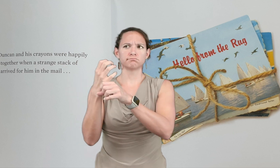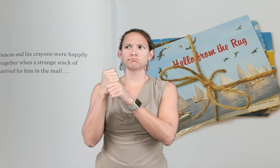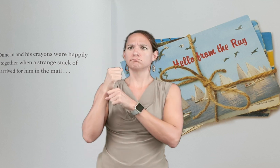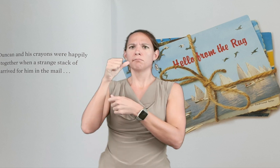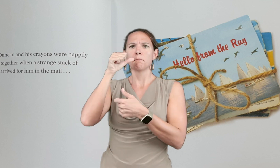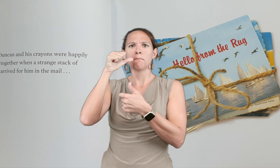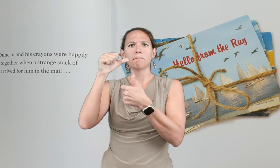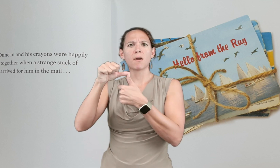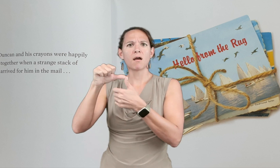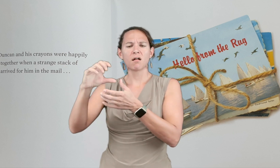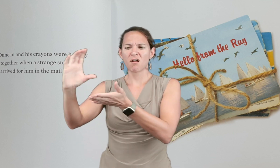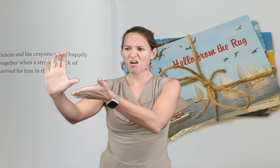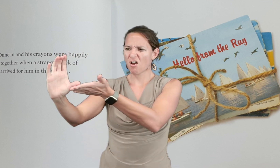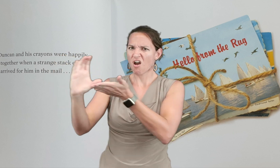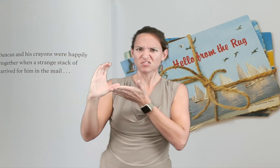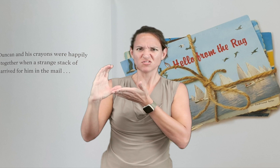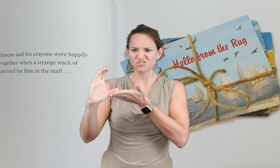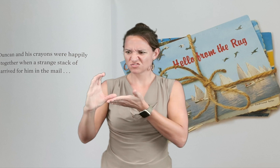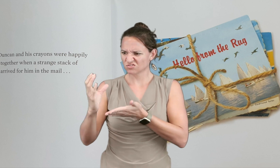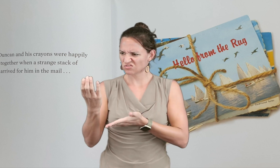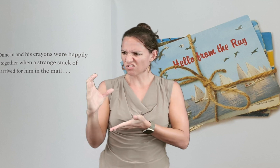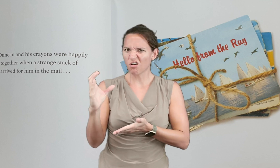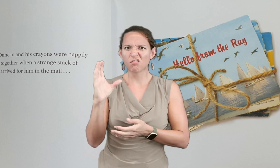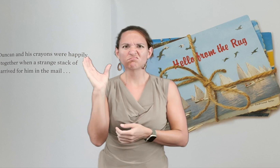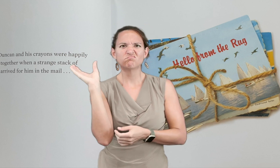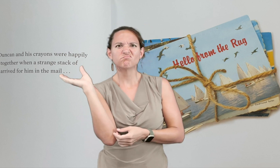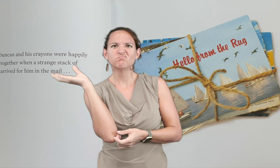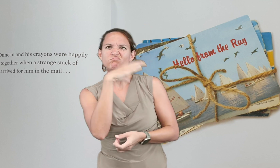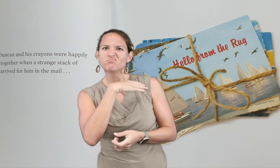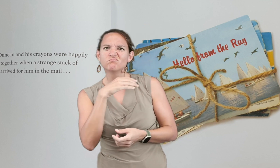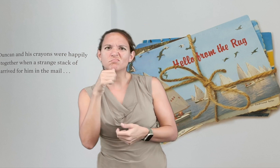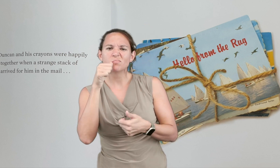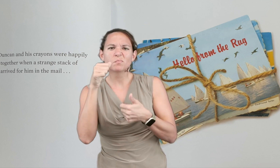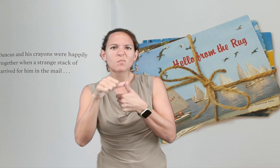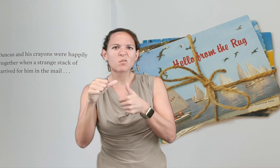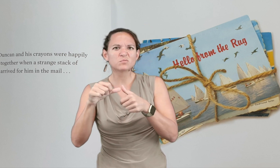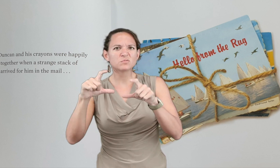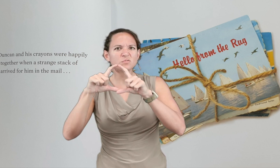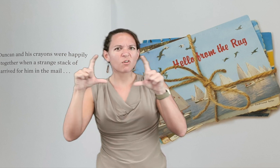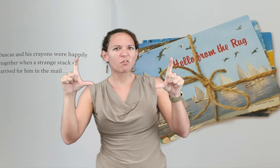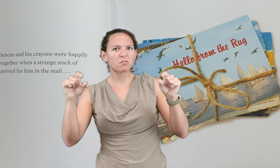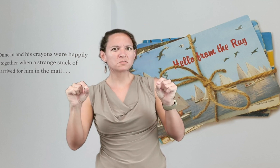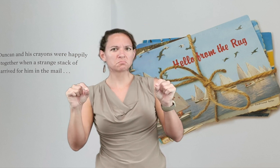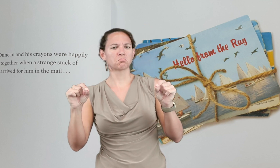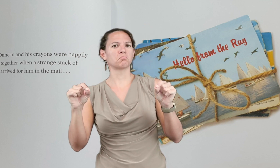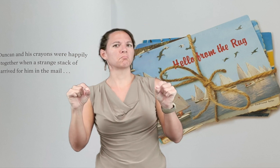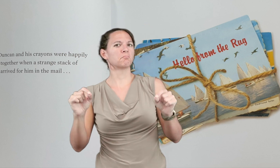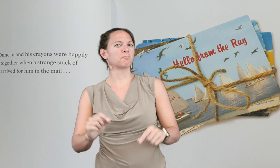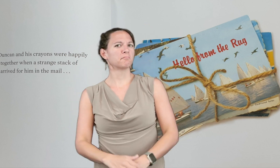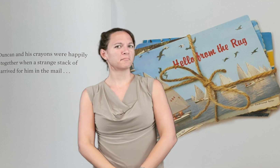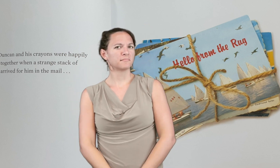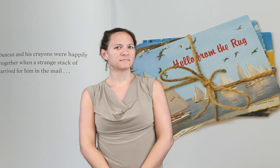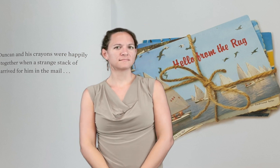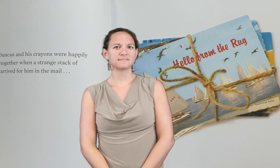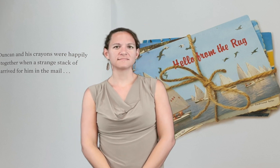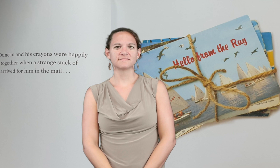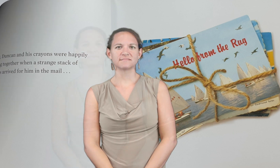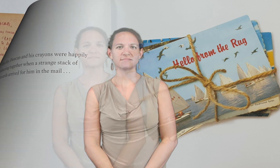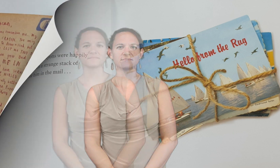Then all of a sudden one day, he receives this strange stack of postcards in the mail.